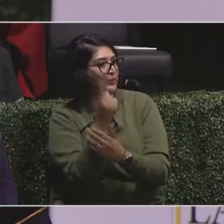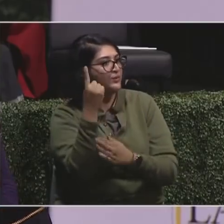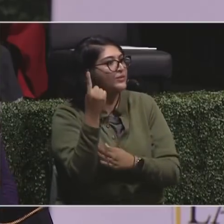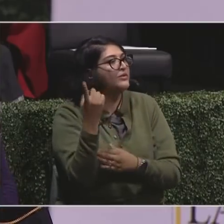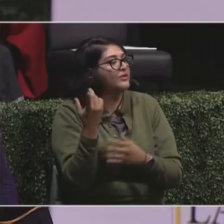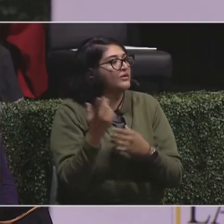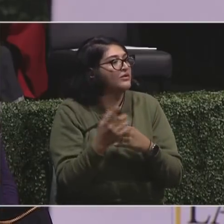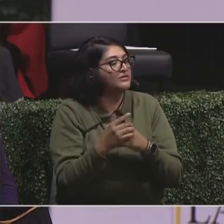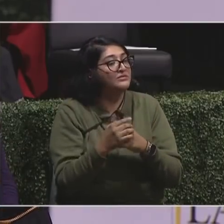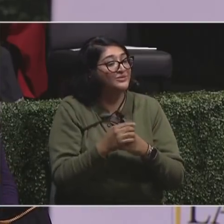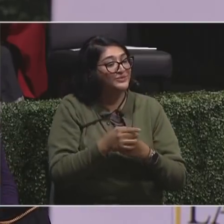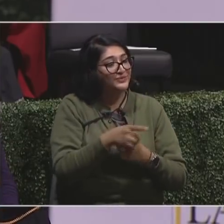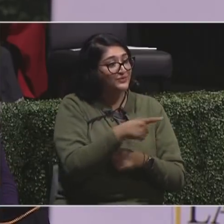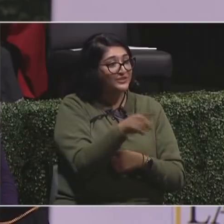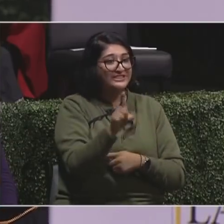WERE WHEN YOU FIRST SET FOOT ON CAMPUS.